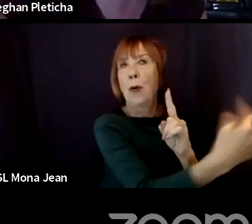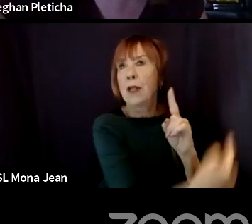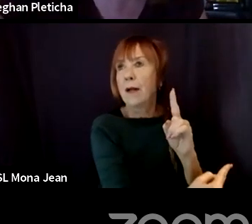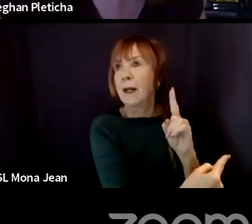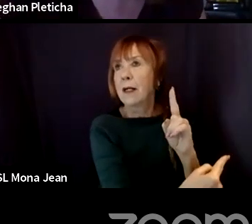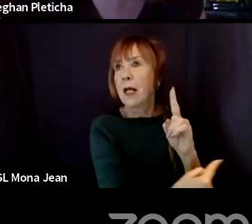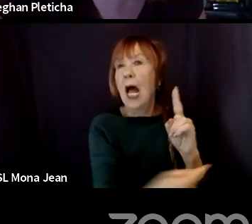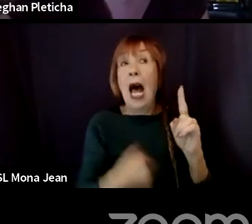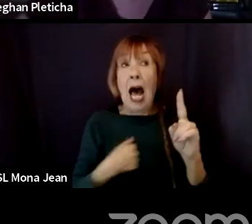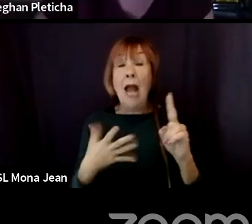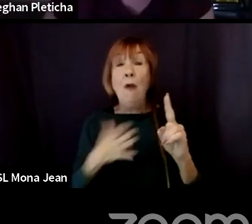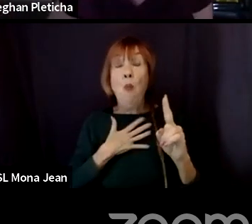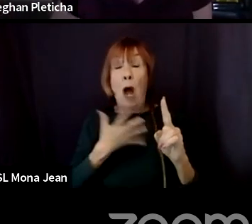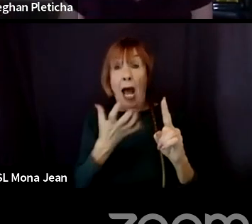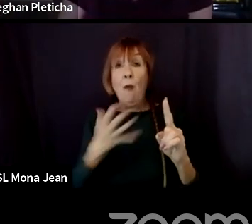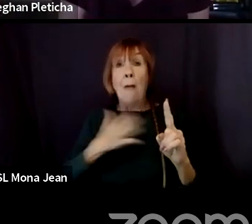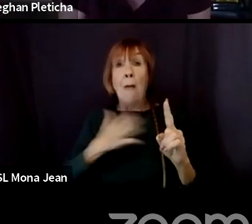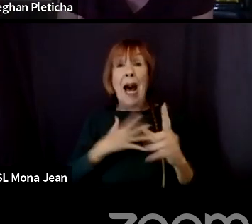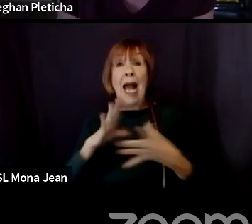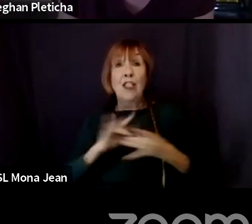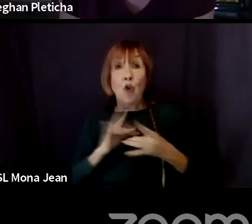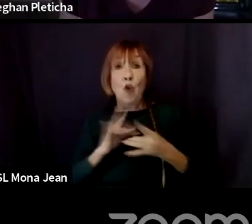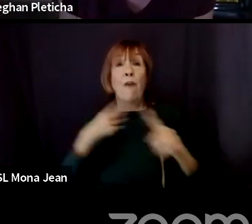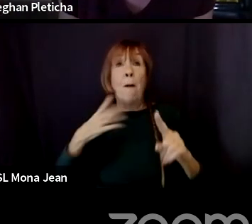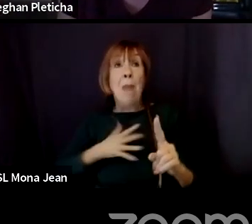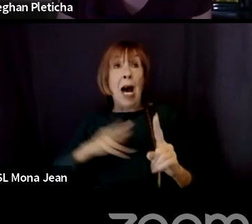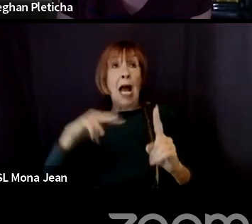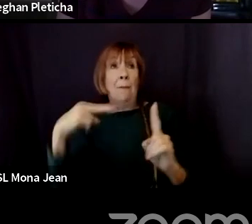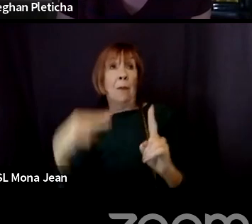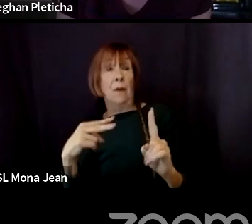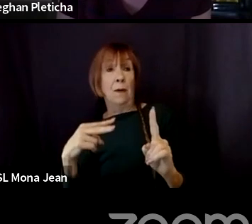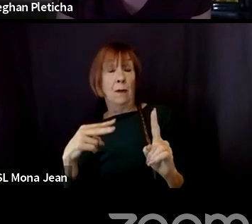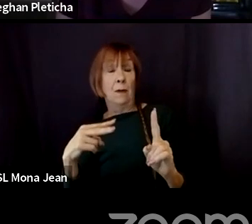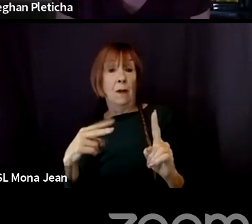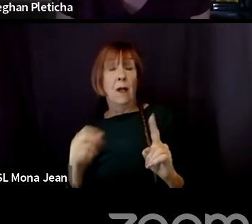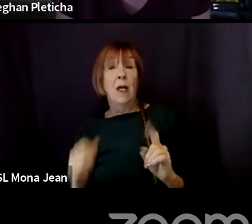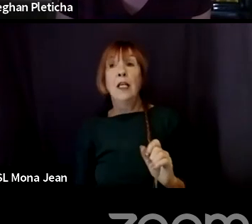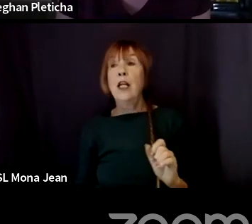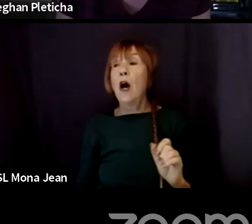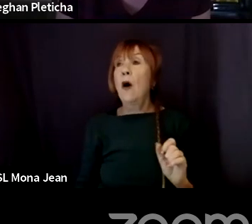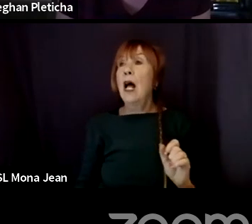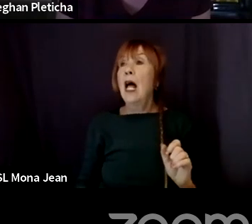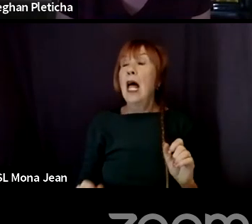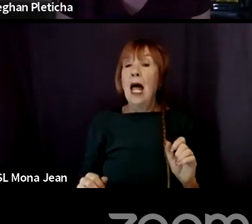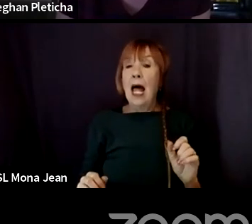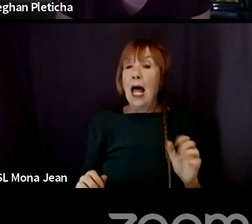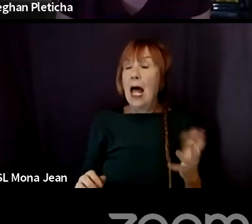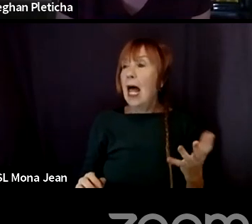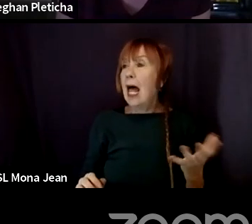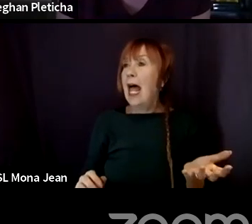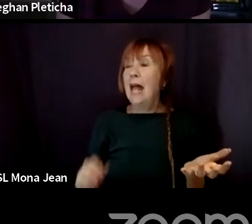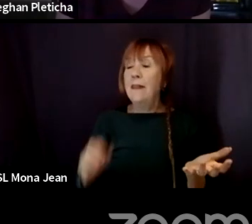Disabled people shows. They actually suck all the oxygen out of what would have been the prime time